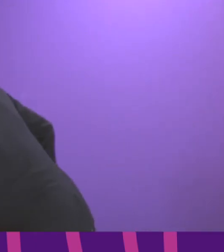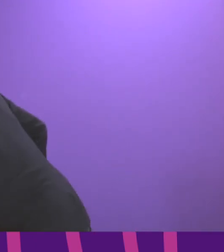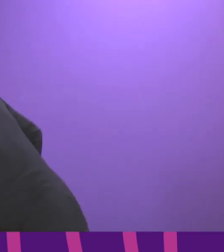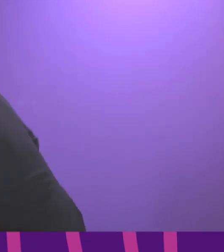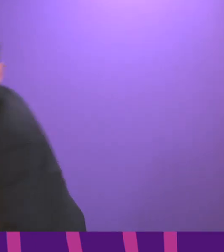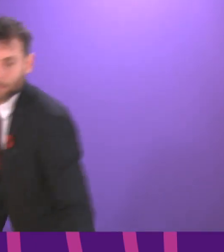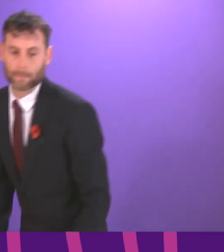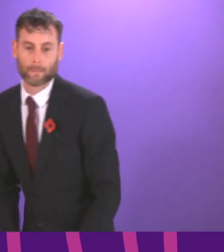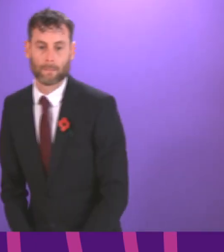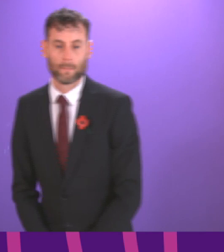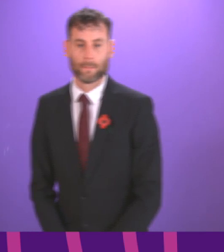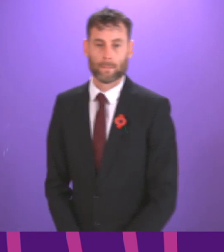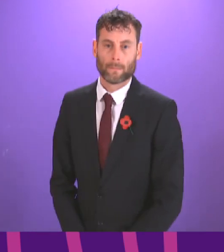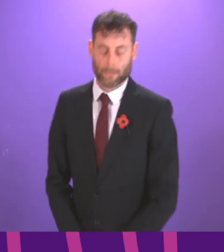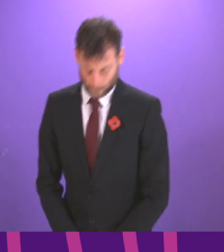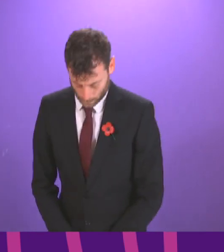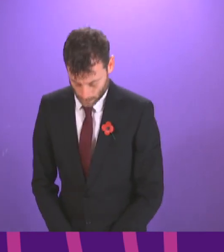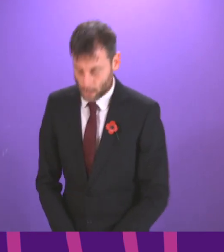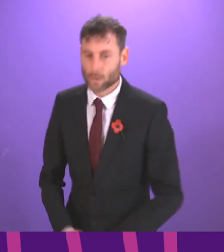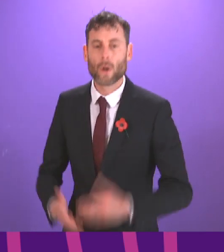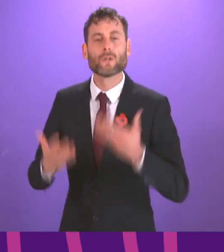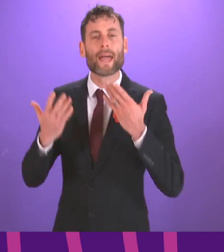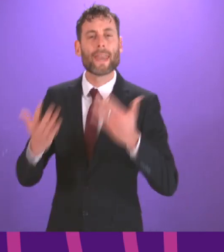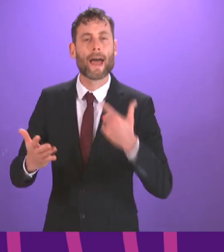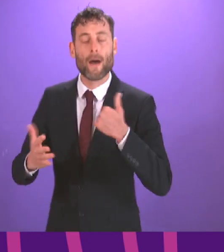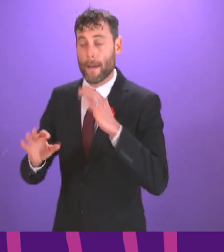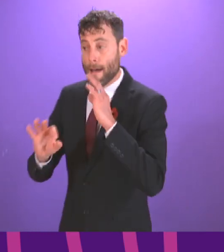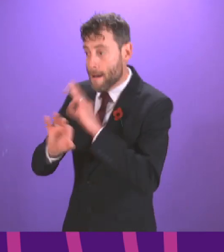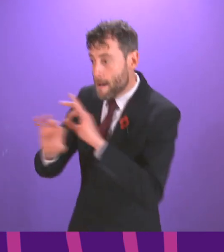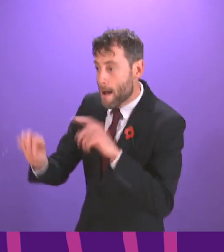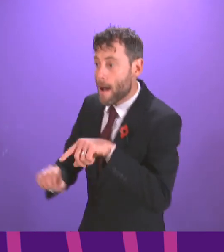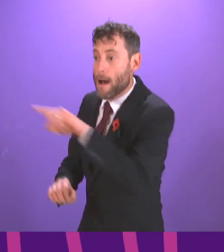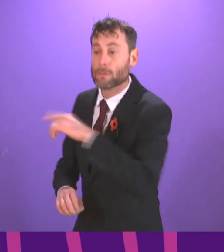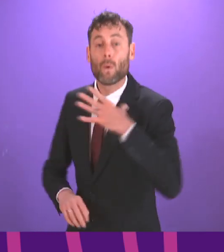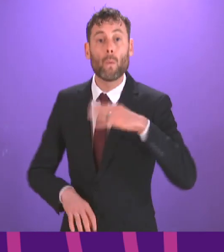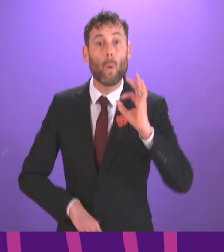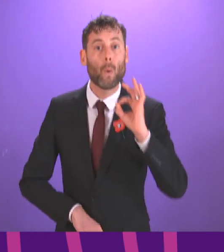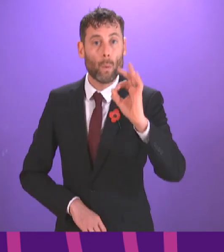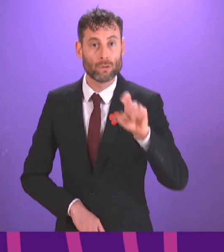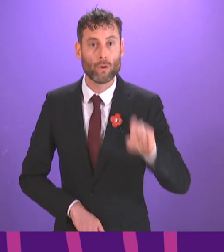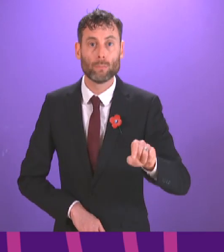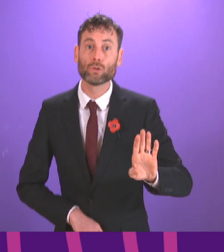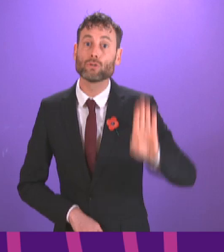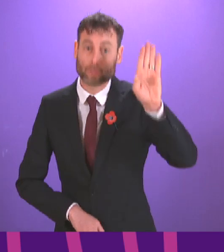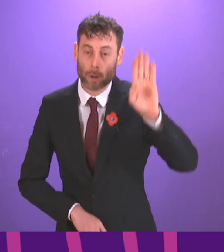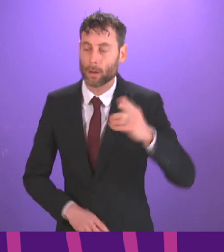Care Home Covid Deaths 1. Ruth Davidson (Edinburgh Central) (Con):